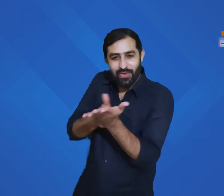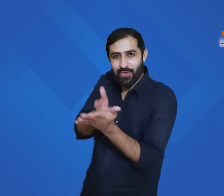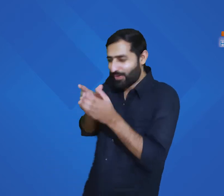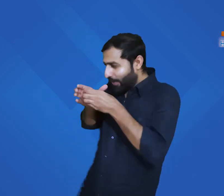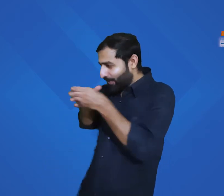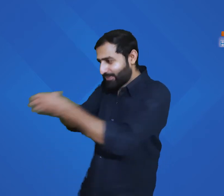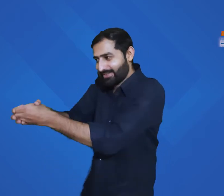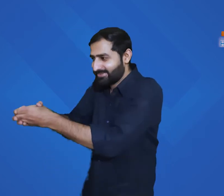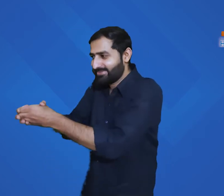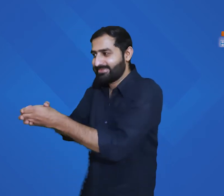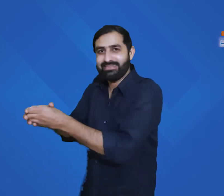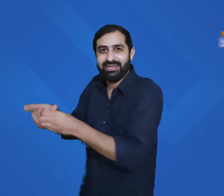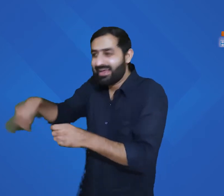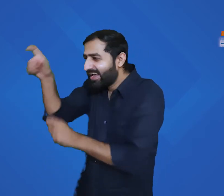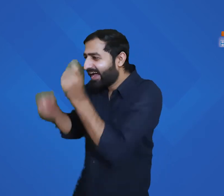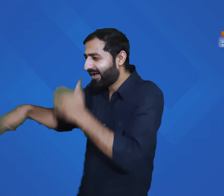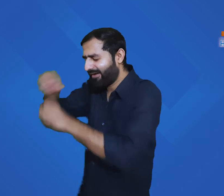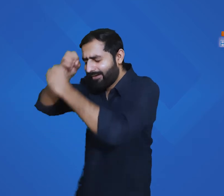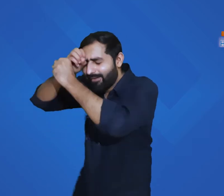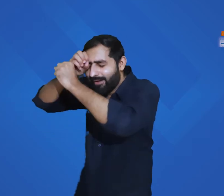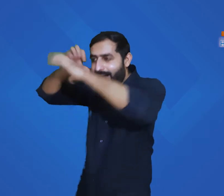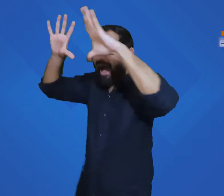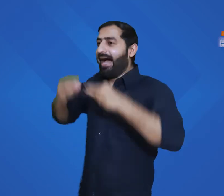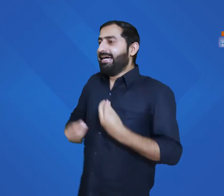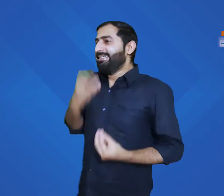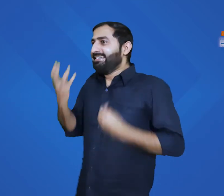People living in rural India built big dreams of city life,